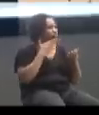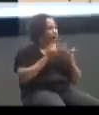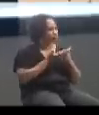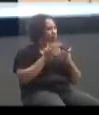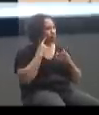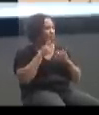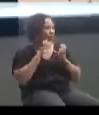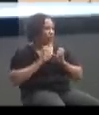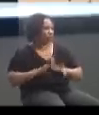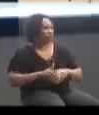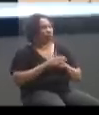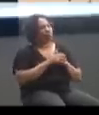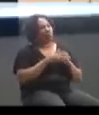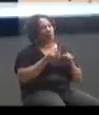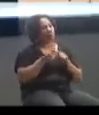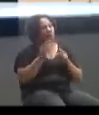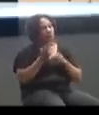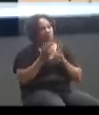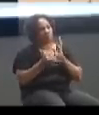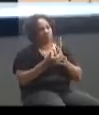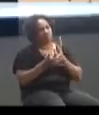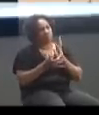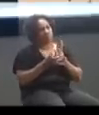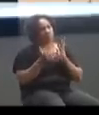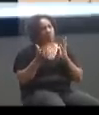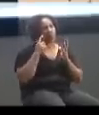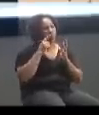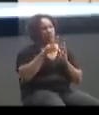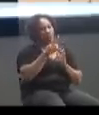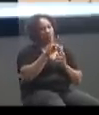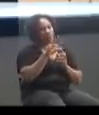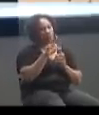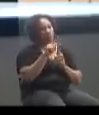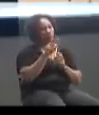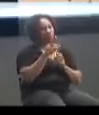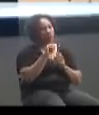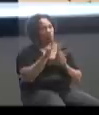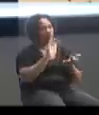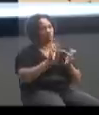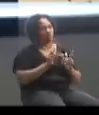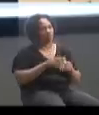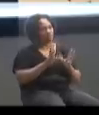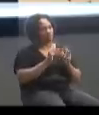HALF OF OUR CUSTOMERS. WE ARE ALSO USING TECHNOLOGY TO FACILITY VIRTUAL MEETINGS SO WE